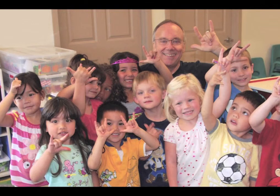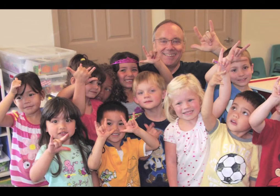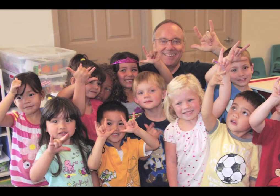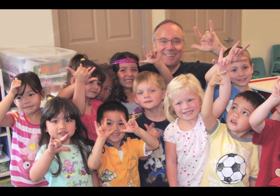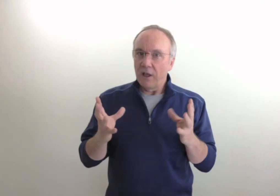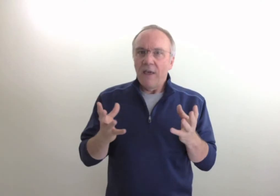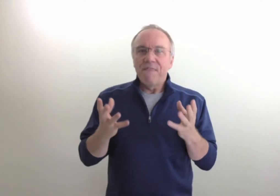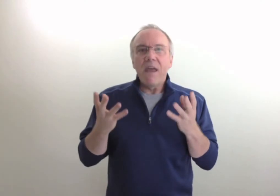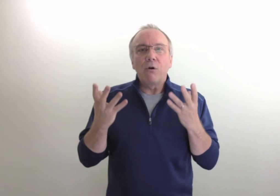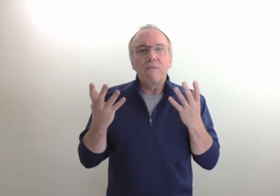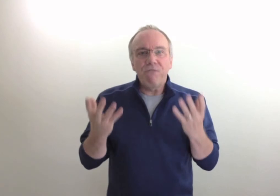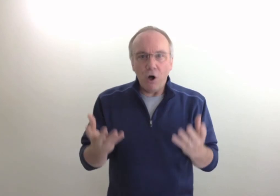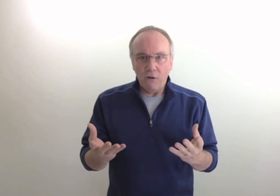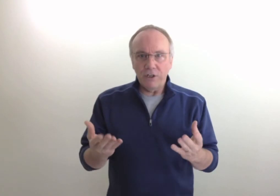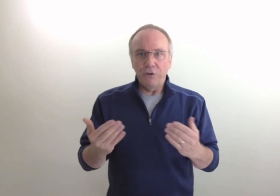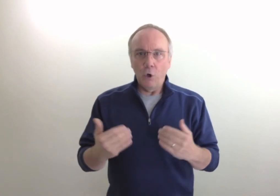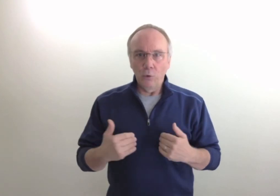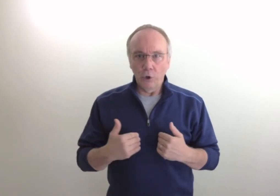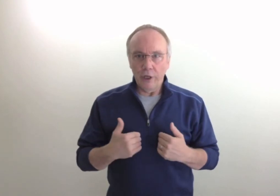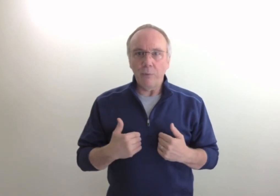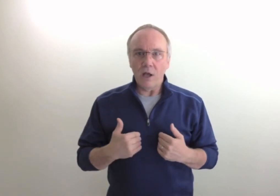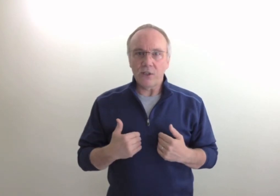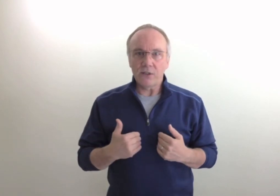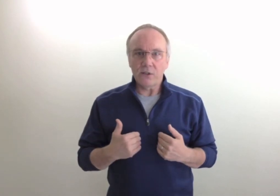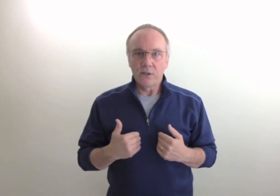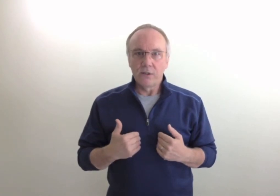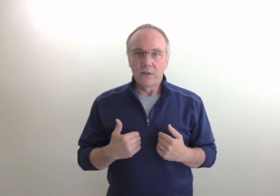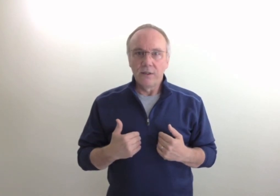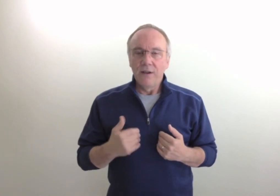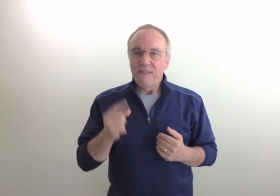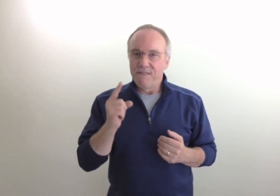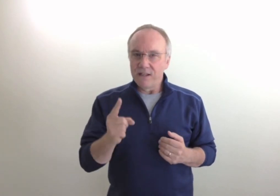as they listen, they are involved in their own learning process.